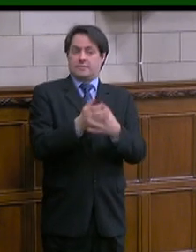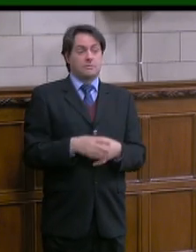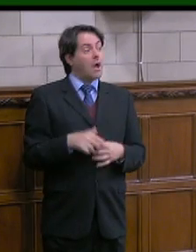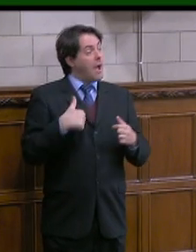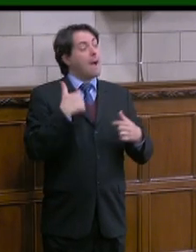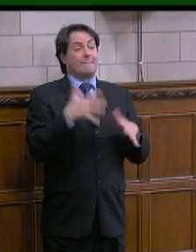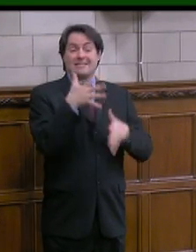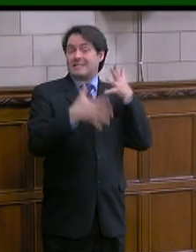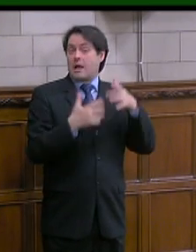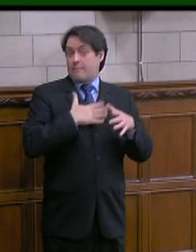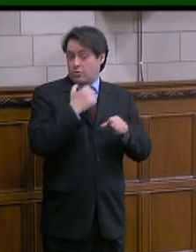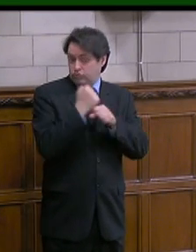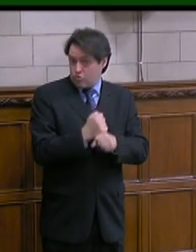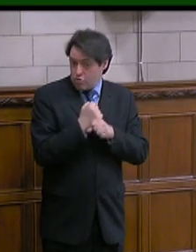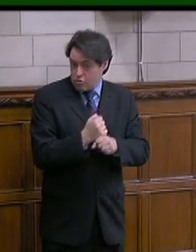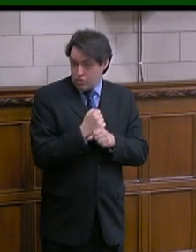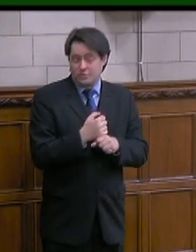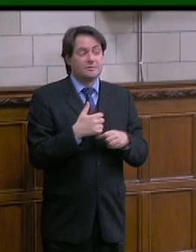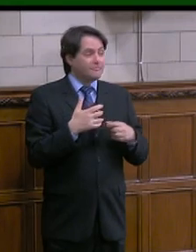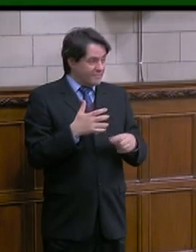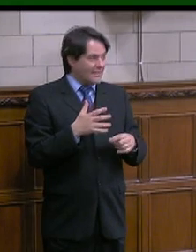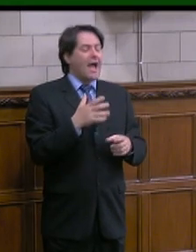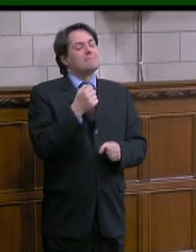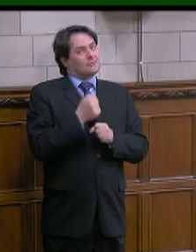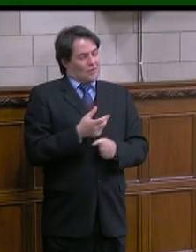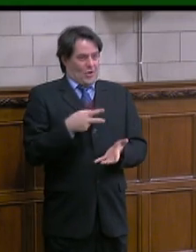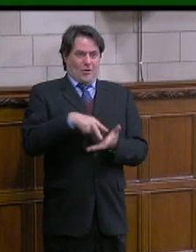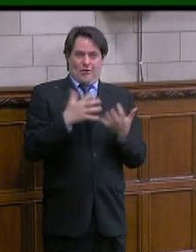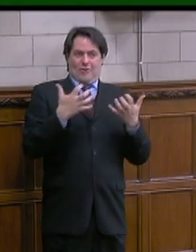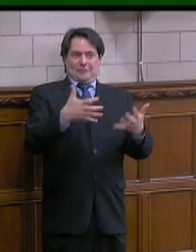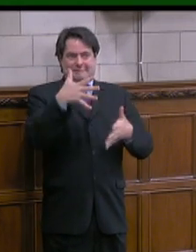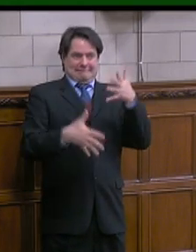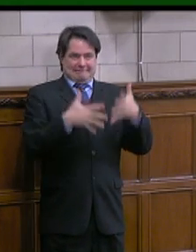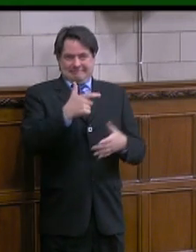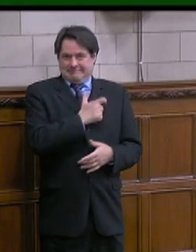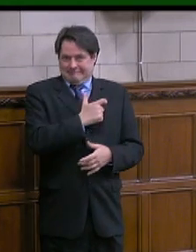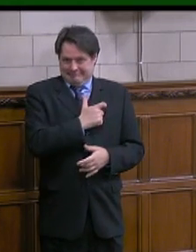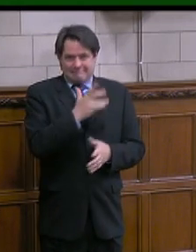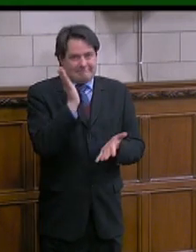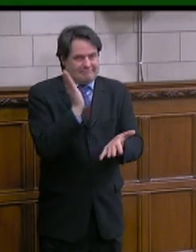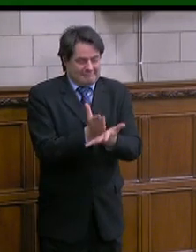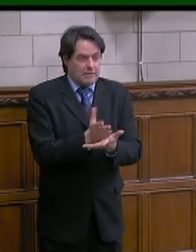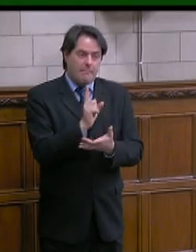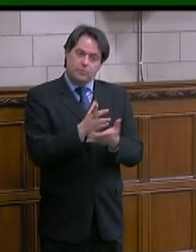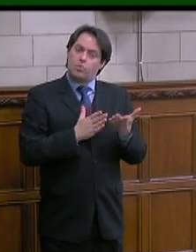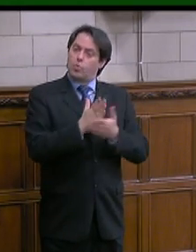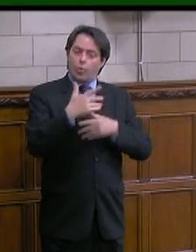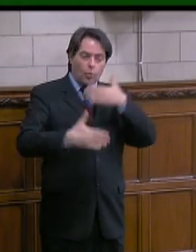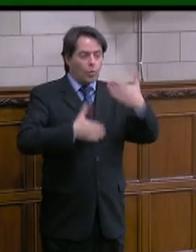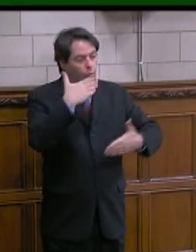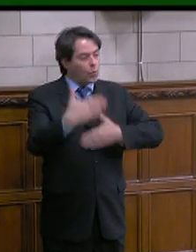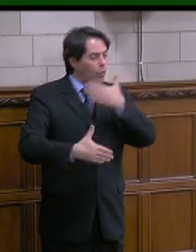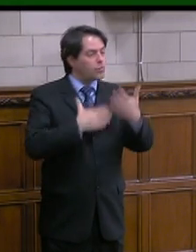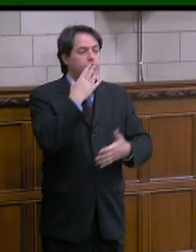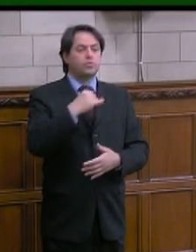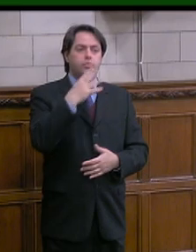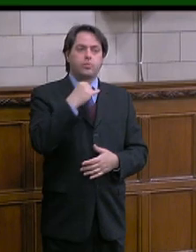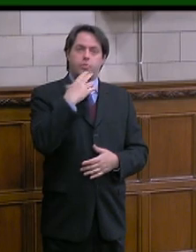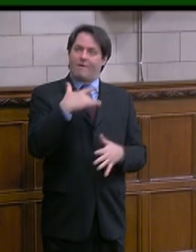I have to say, it can be a bit nerve-racking to stand at the front and sign, but over time